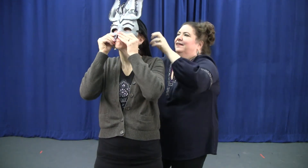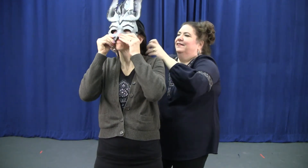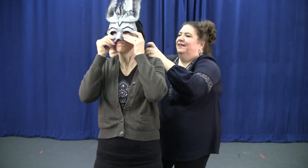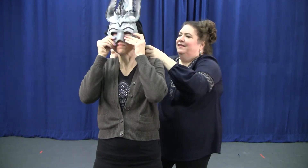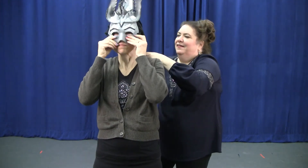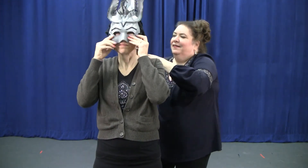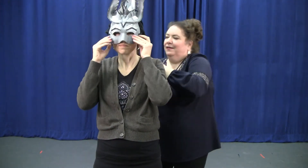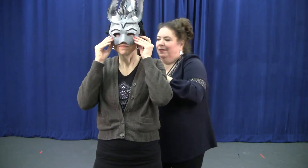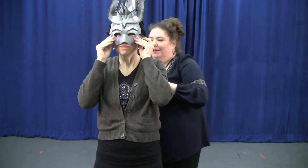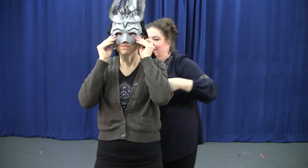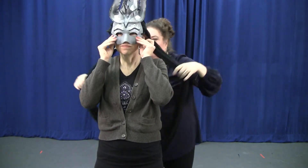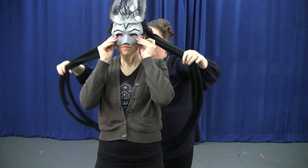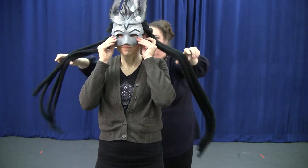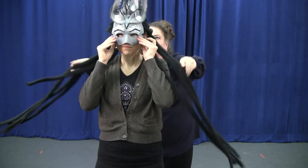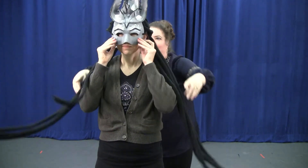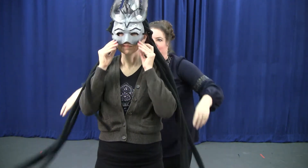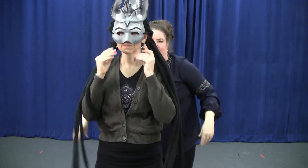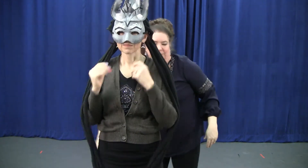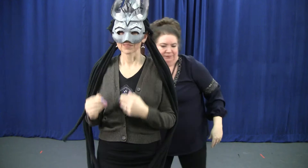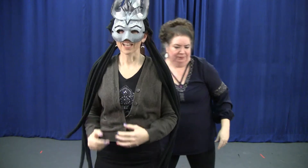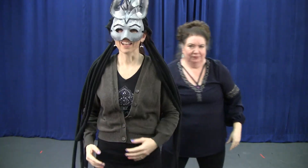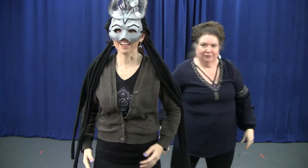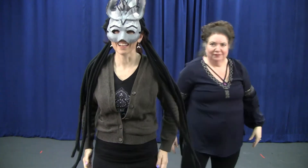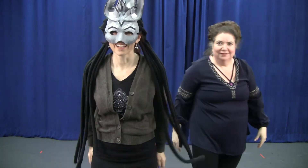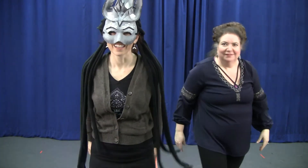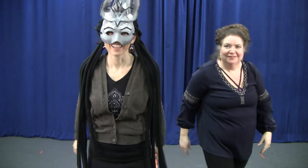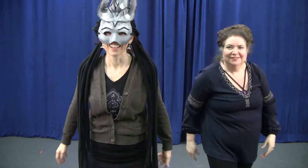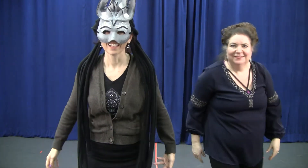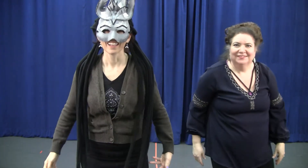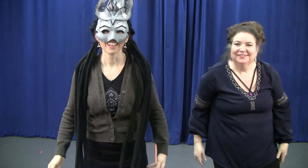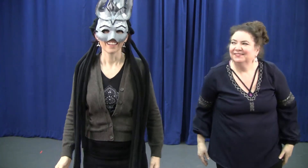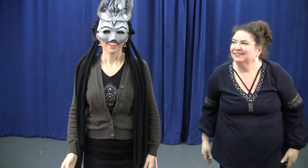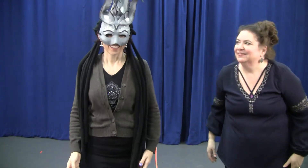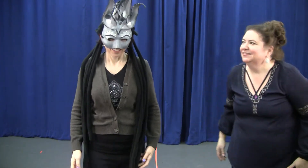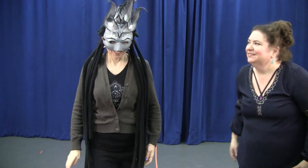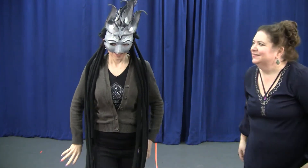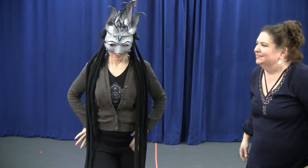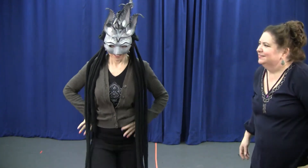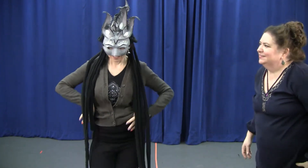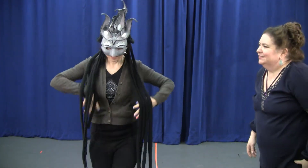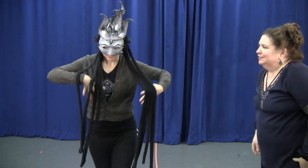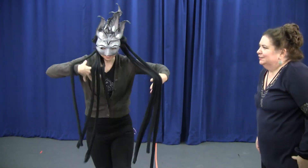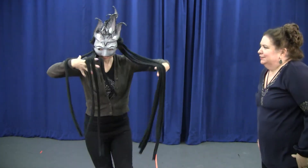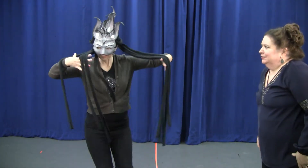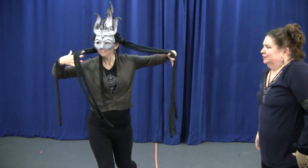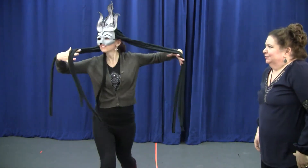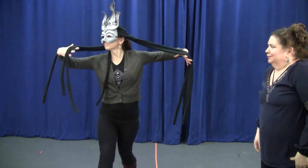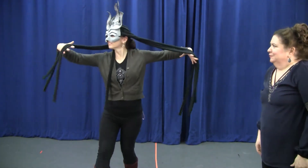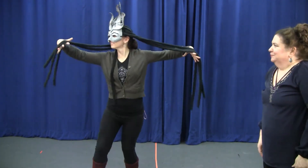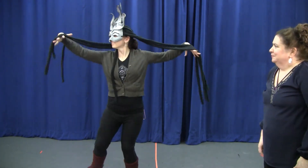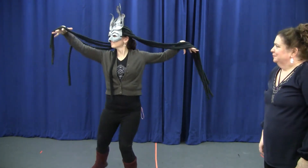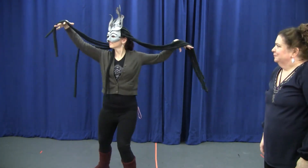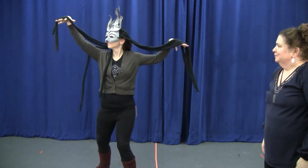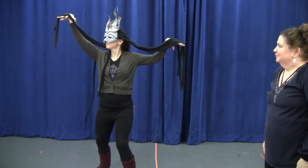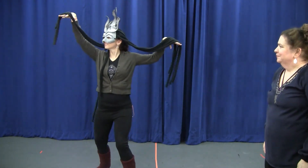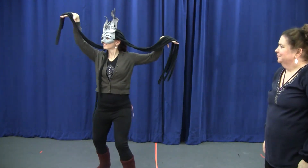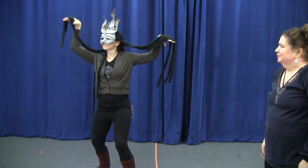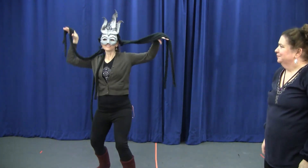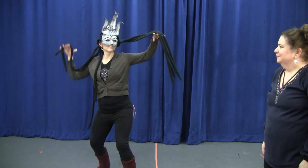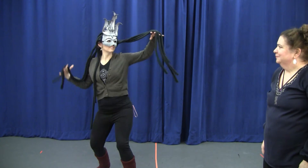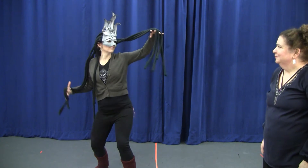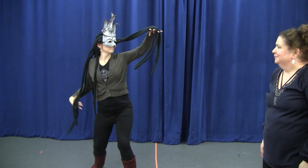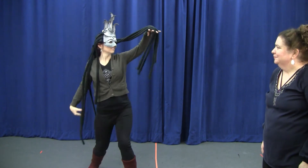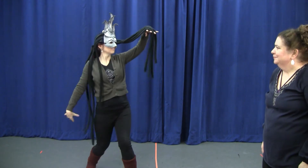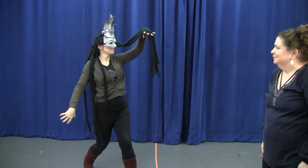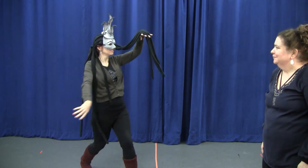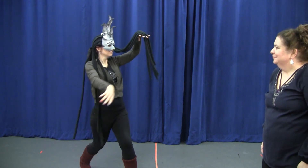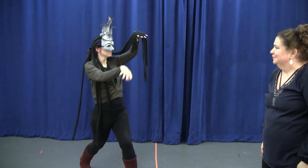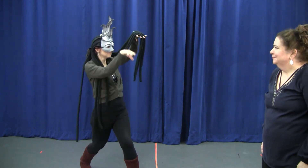Okay